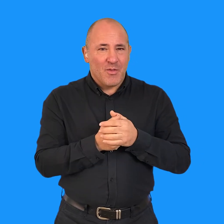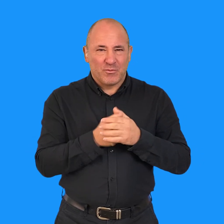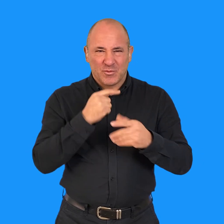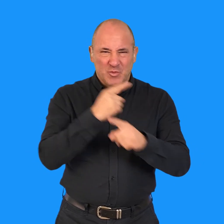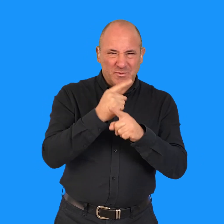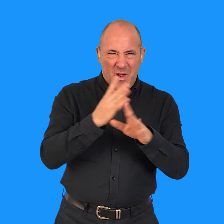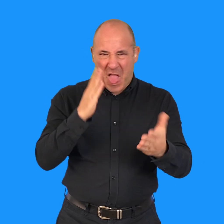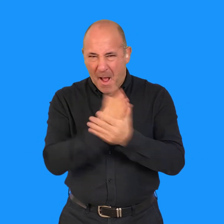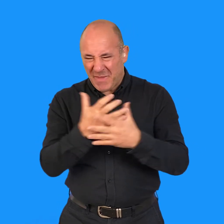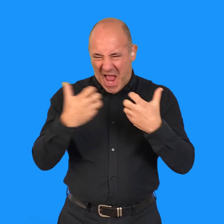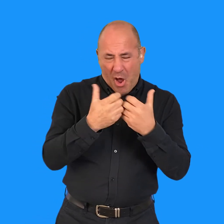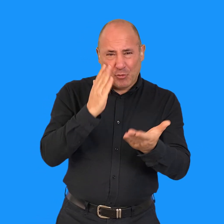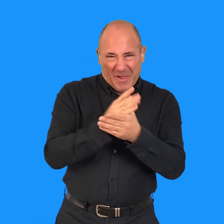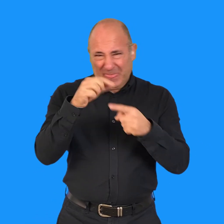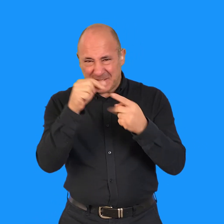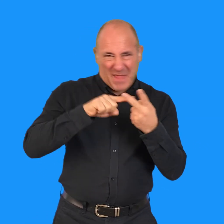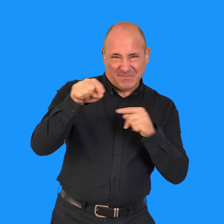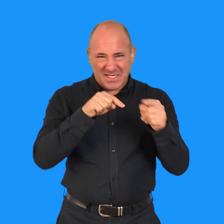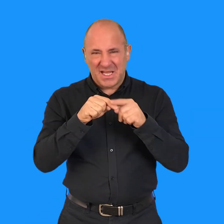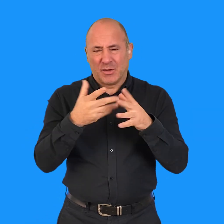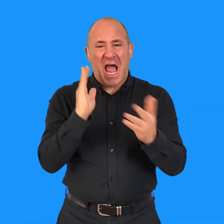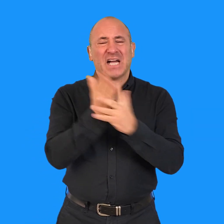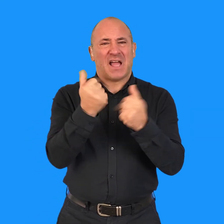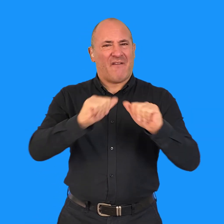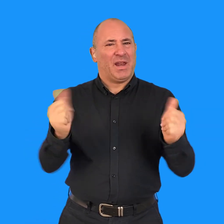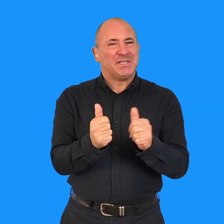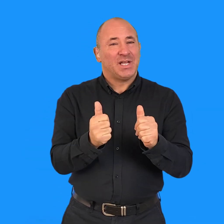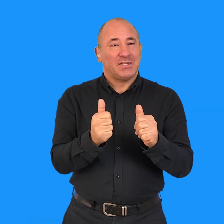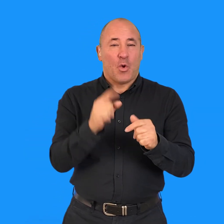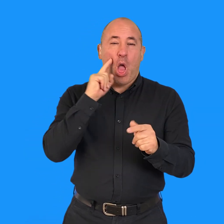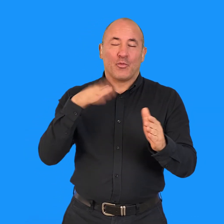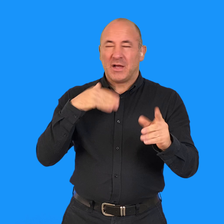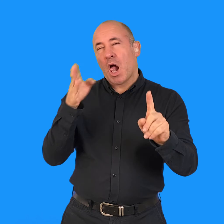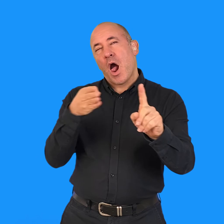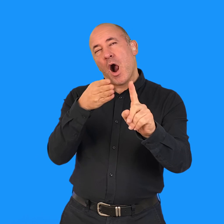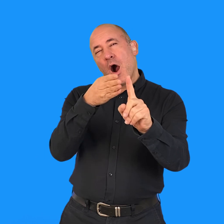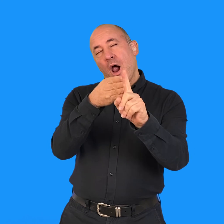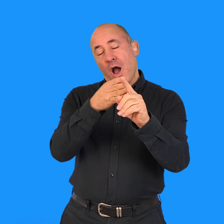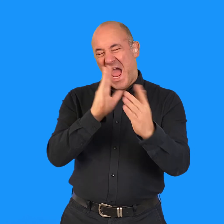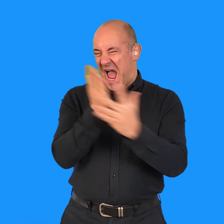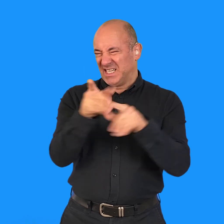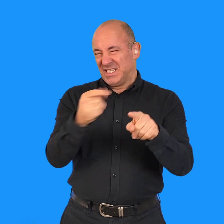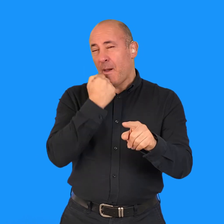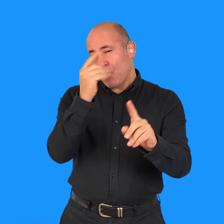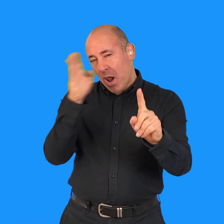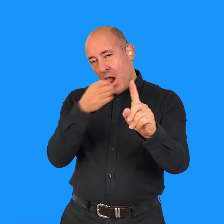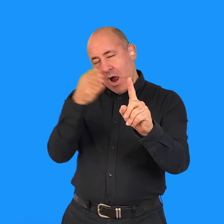To actually discuss the nuts and bolts, and the limitations of access, which has always been our only grail.